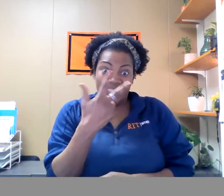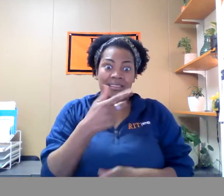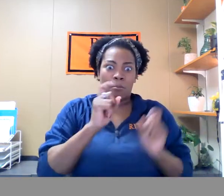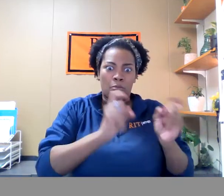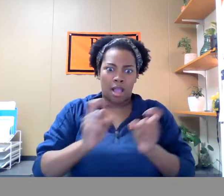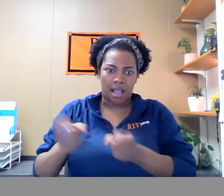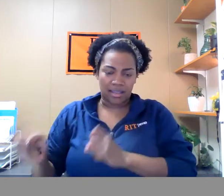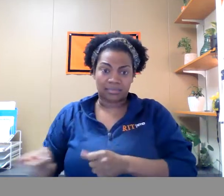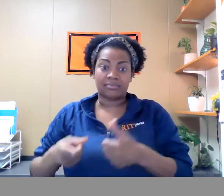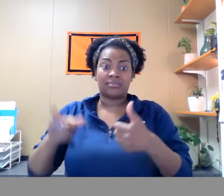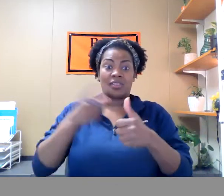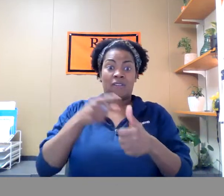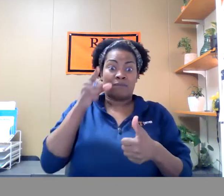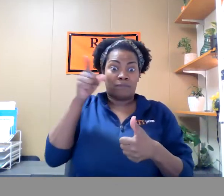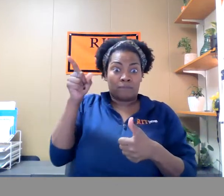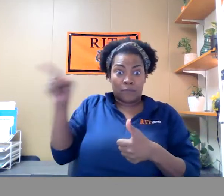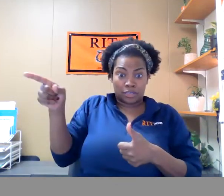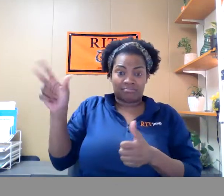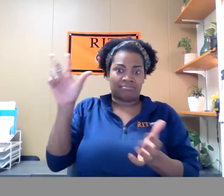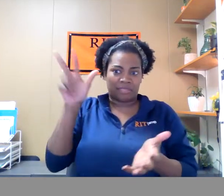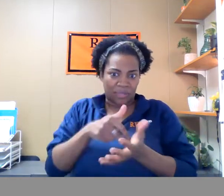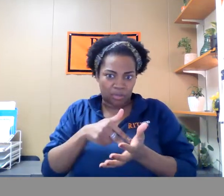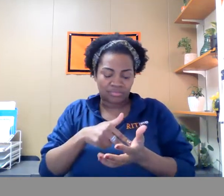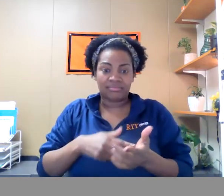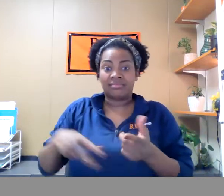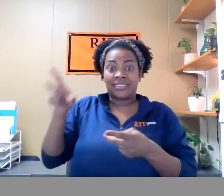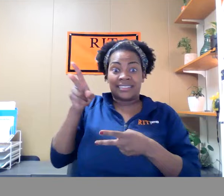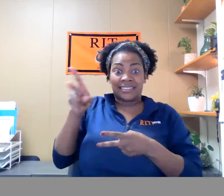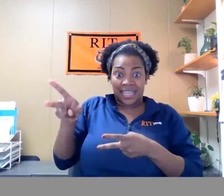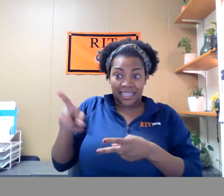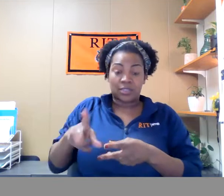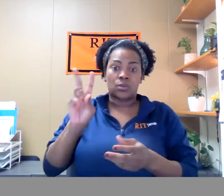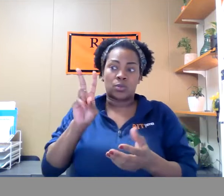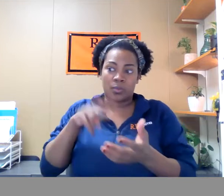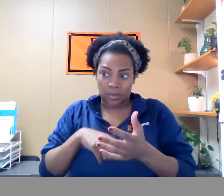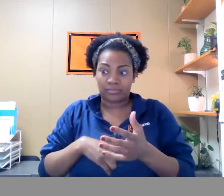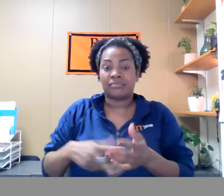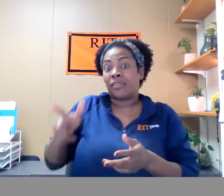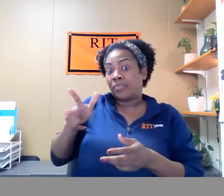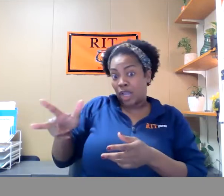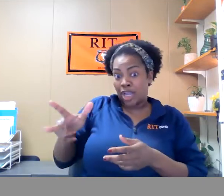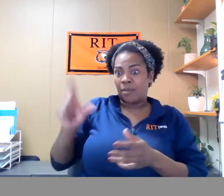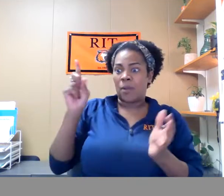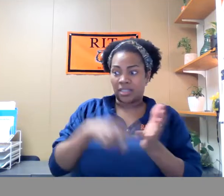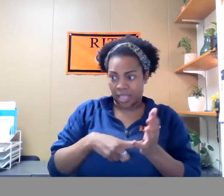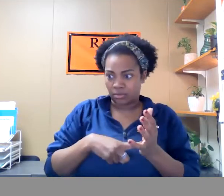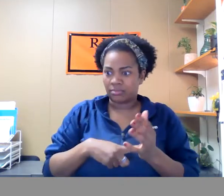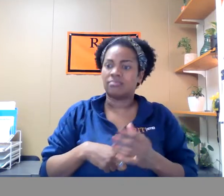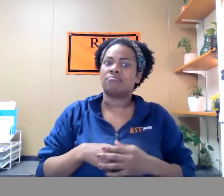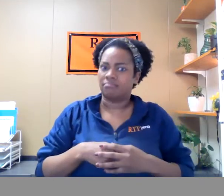So we have a total of three Next Big Idea High School starts in 2022. First-place winner is going to get $3,000.